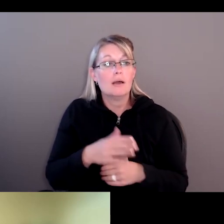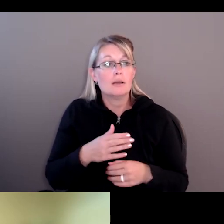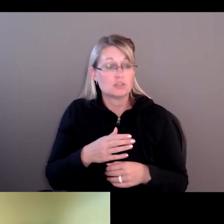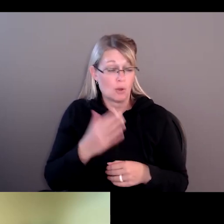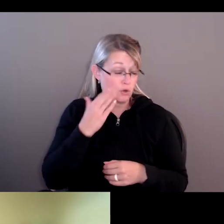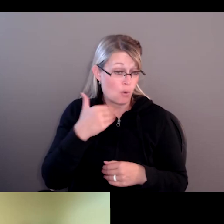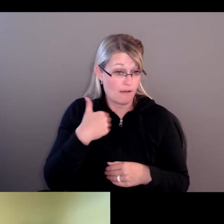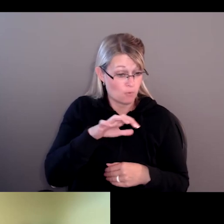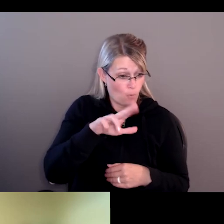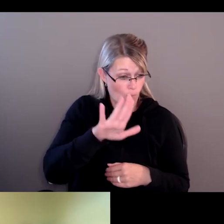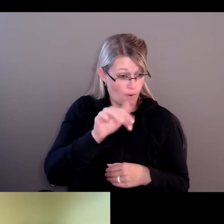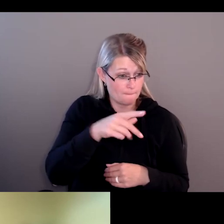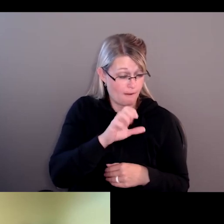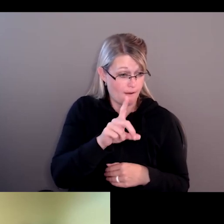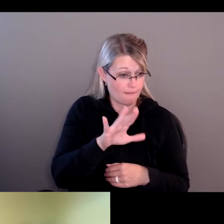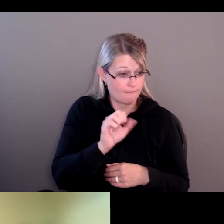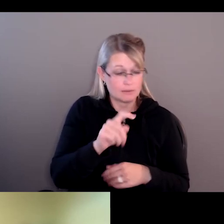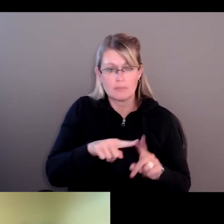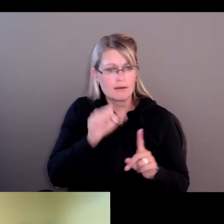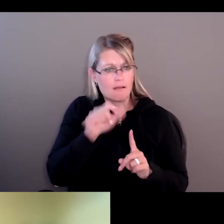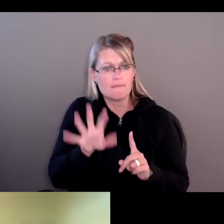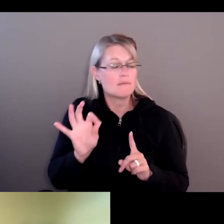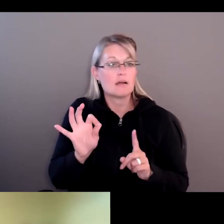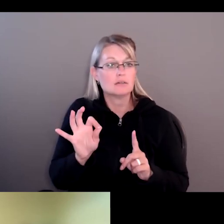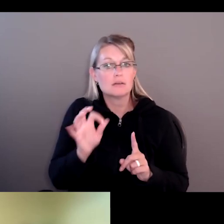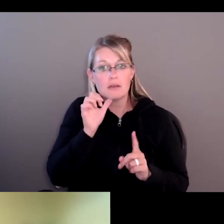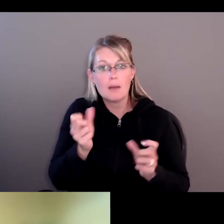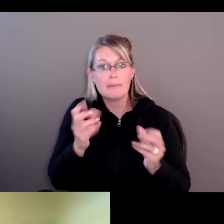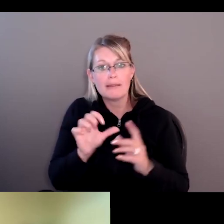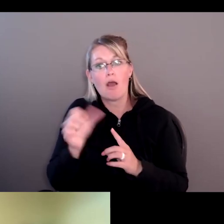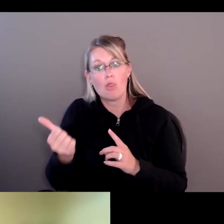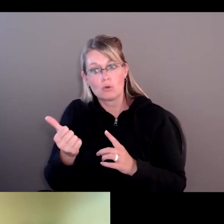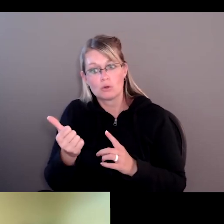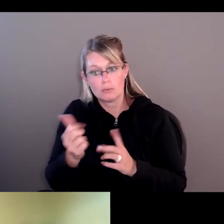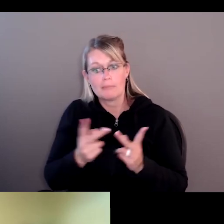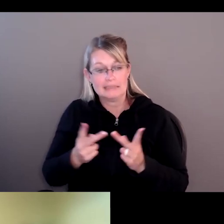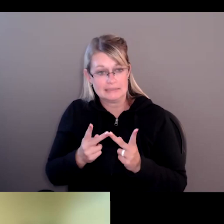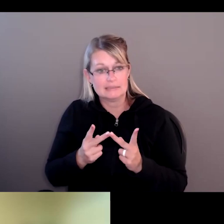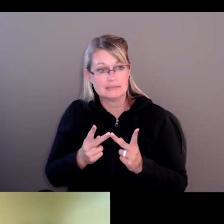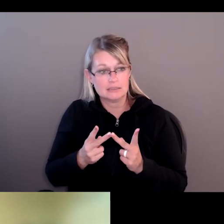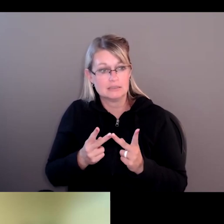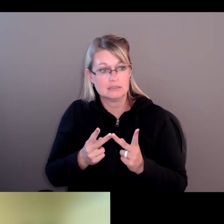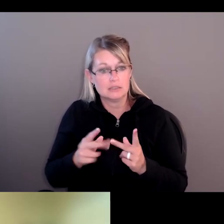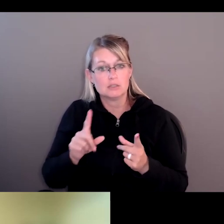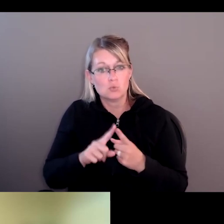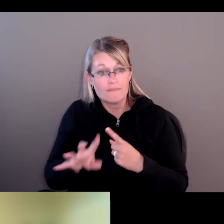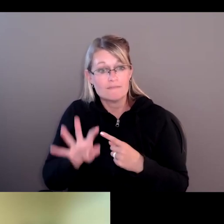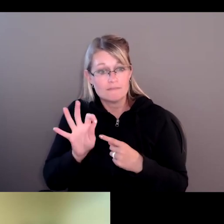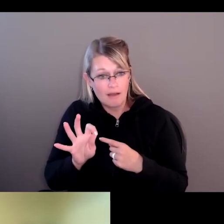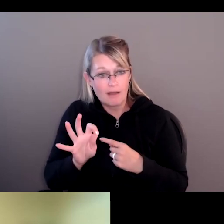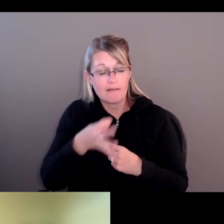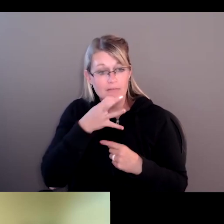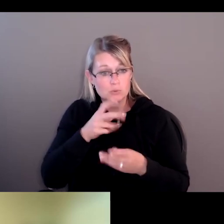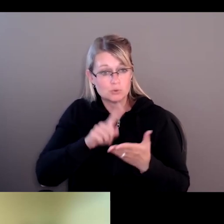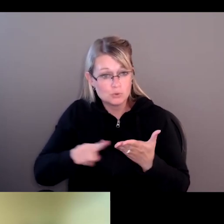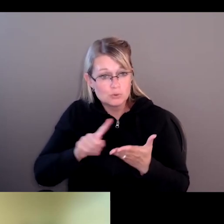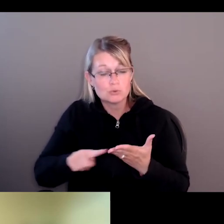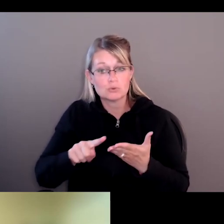I have not found too many nonproprietary places to find the research that includes the disabled